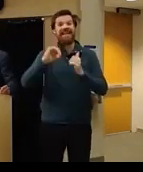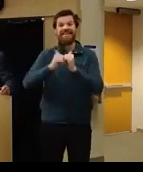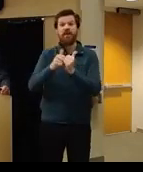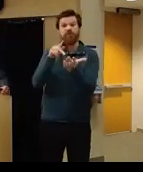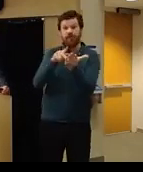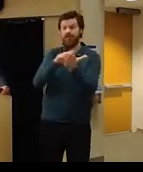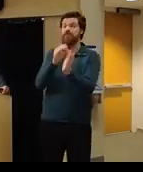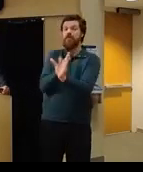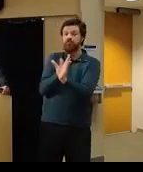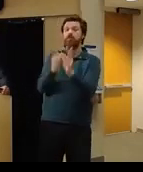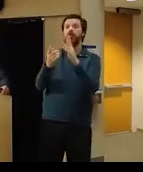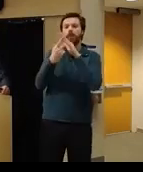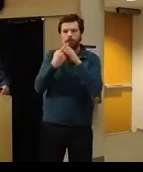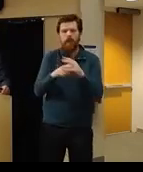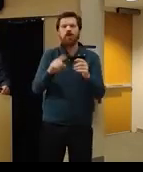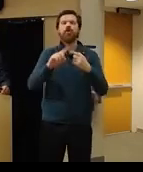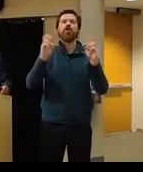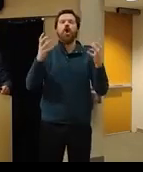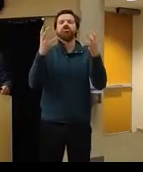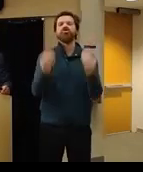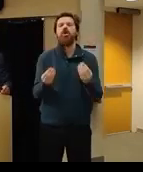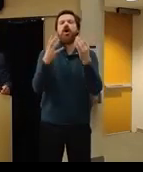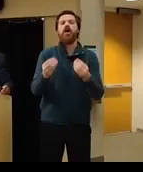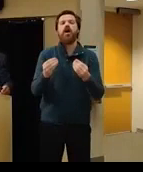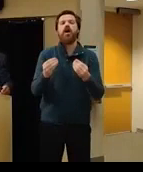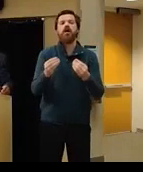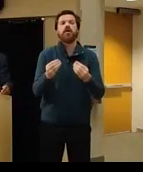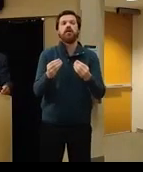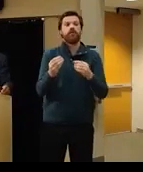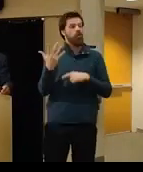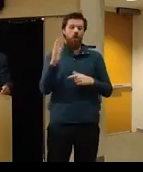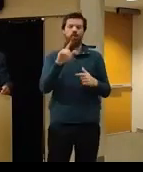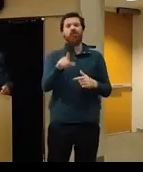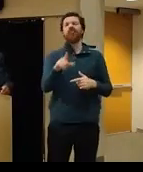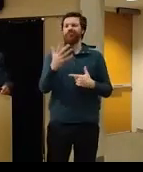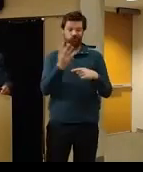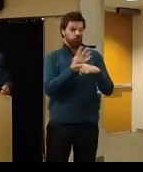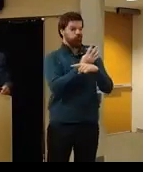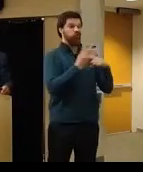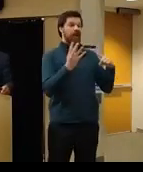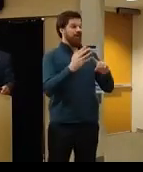and psychology began to soften their genetic predispositions to pathology to Social and